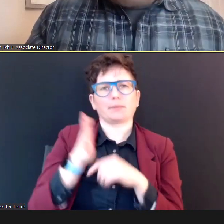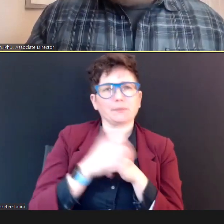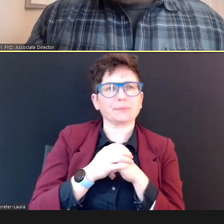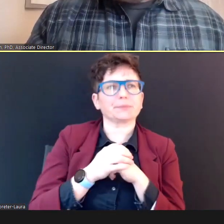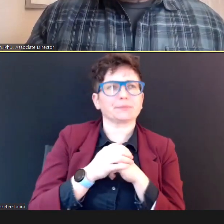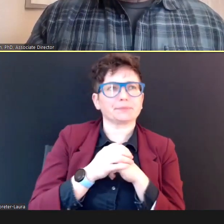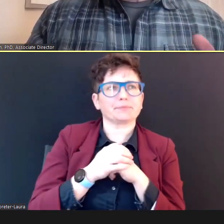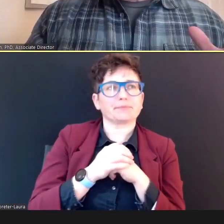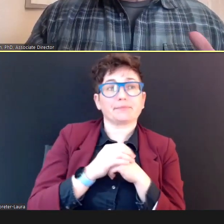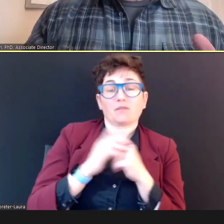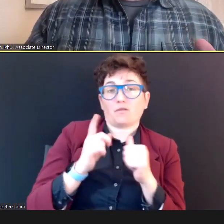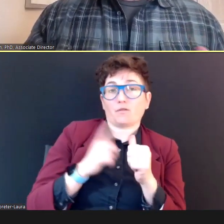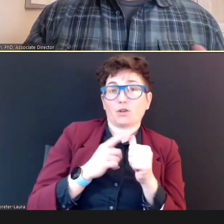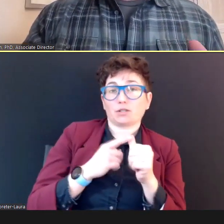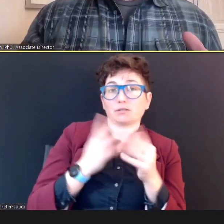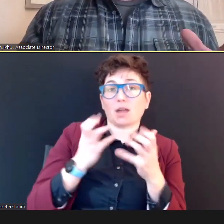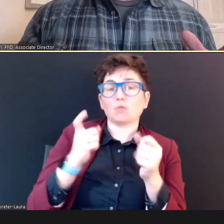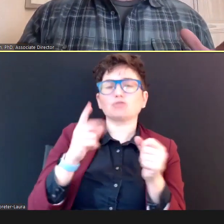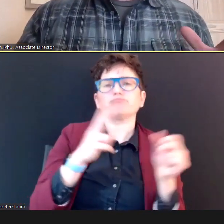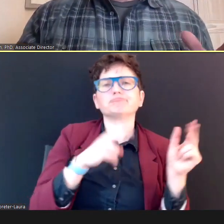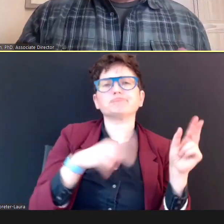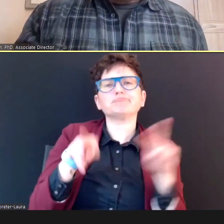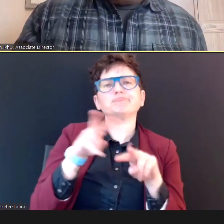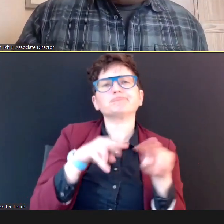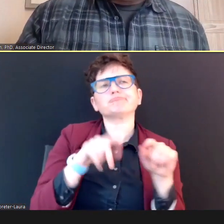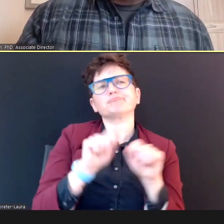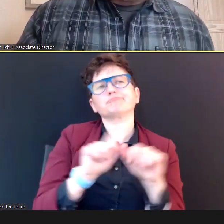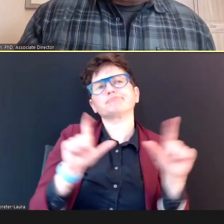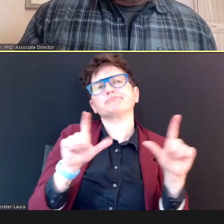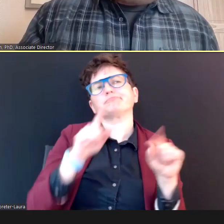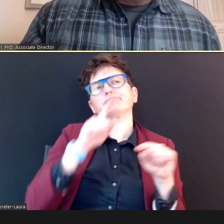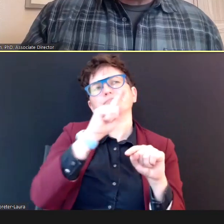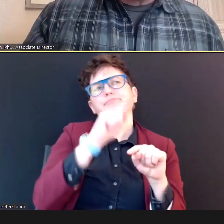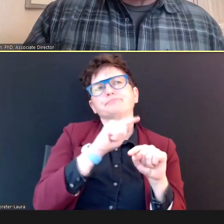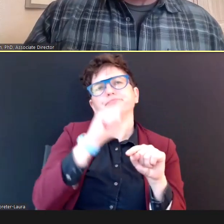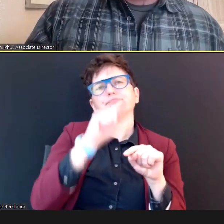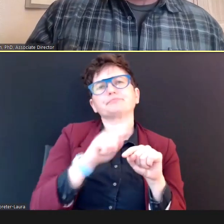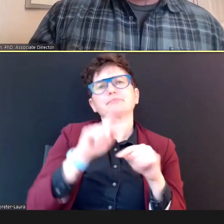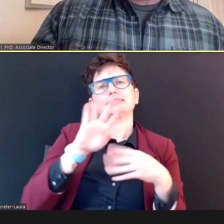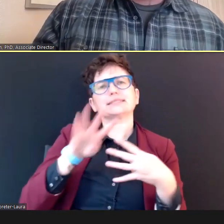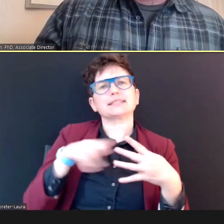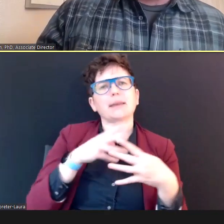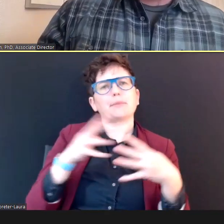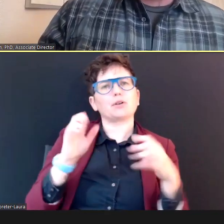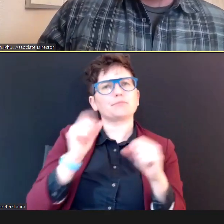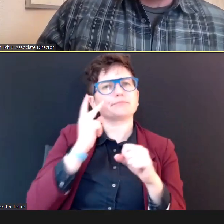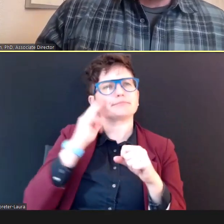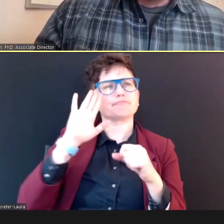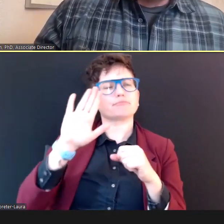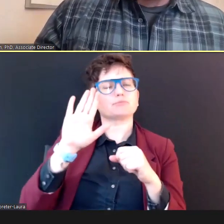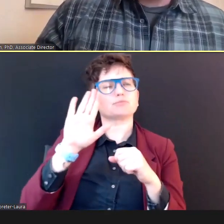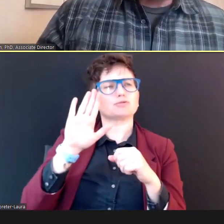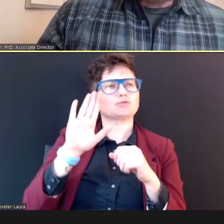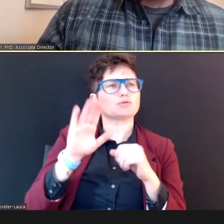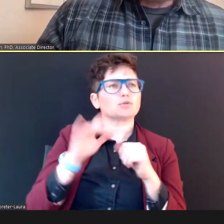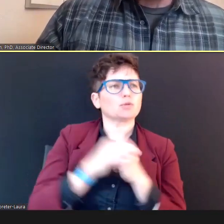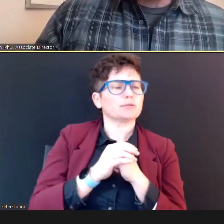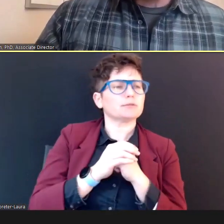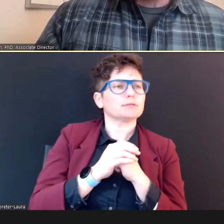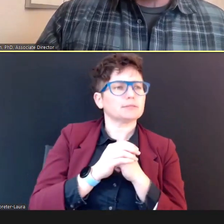I'd like you to just take a look at this um table that you see on your screen and